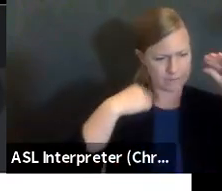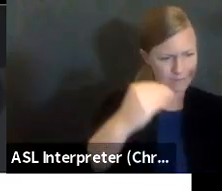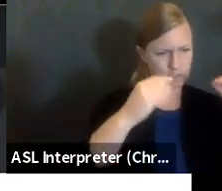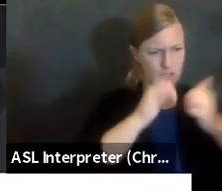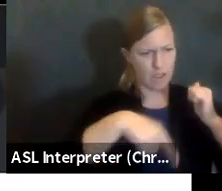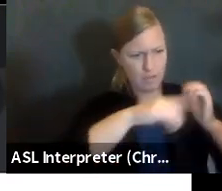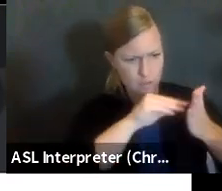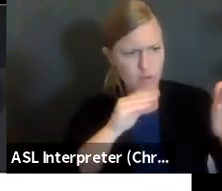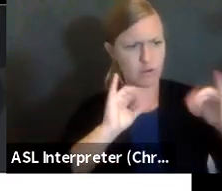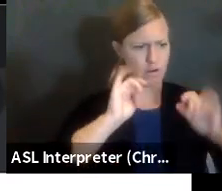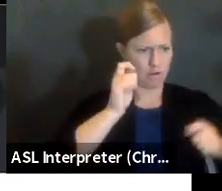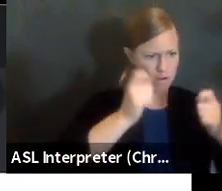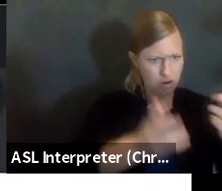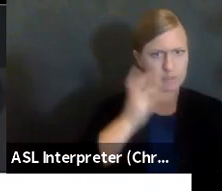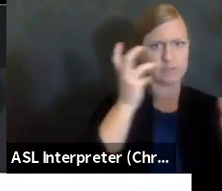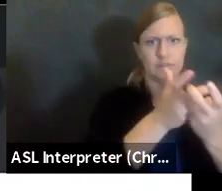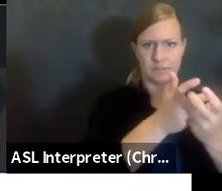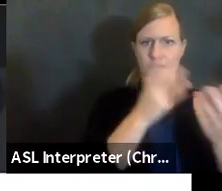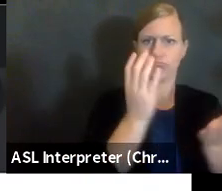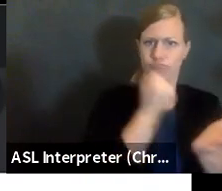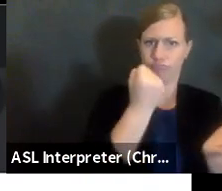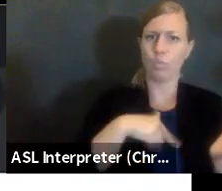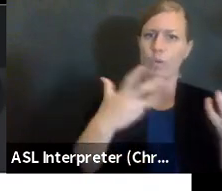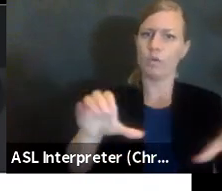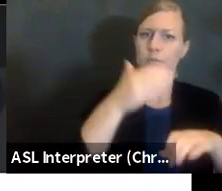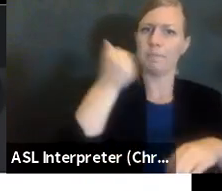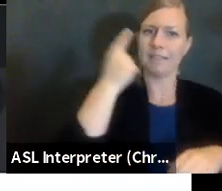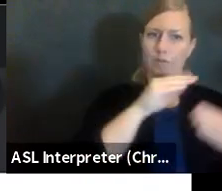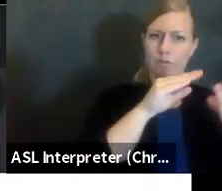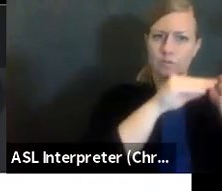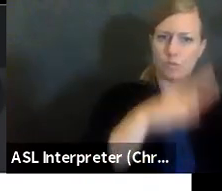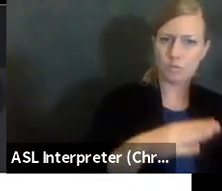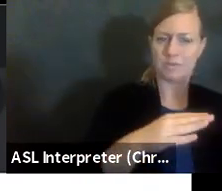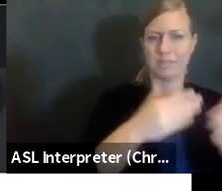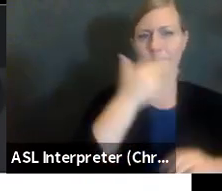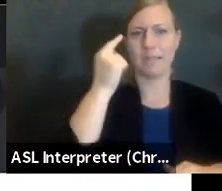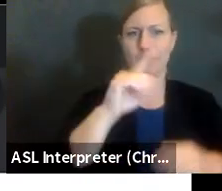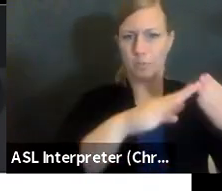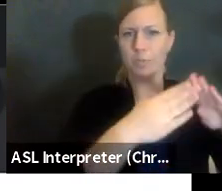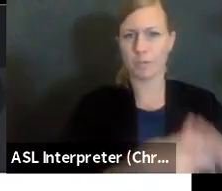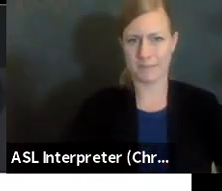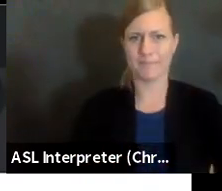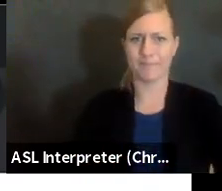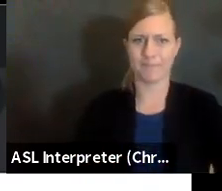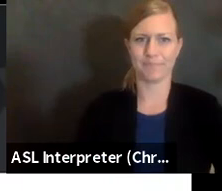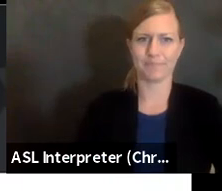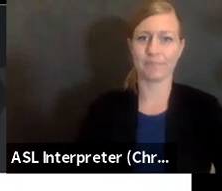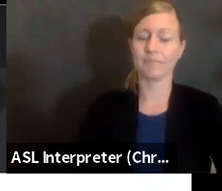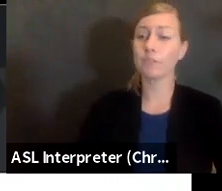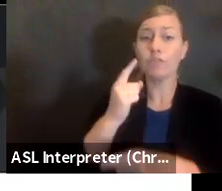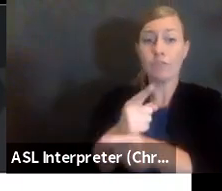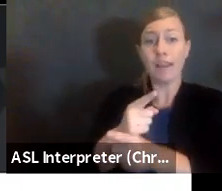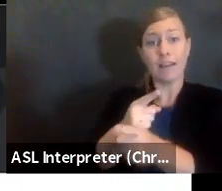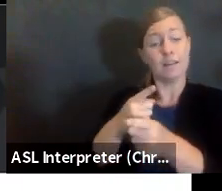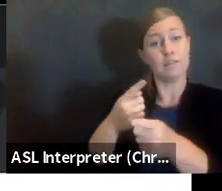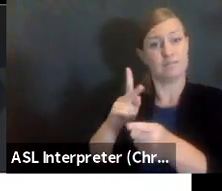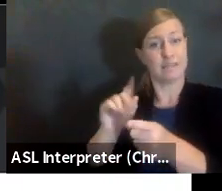ESD 112 - Katherine Livick: Absolutely. And one of the things that I keep thinking about and that we've all been thinking about as we we work out how to support teachers in this